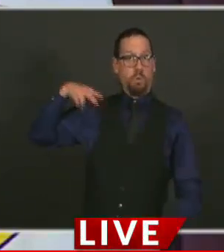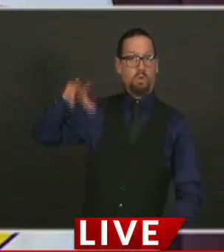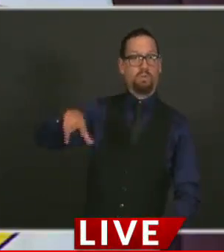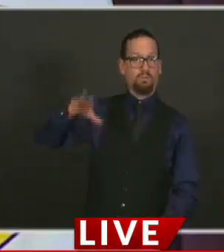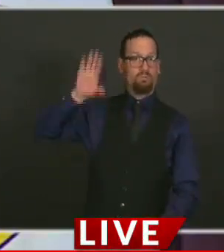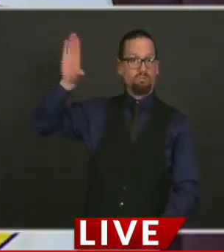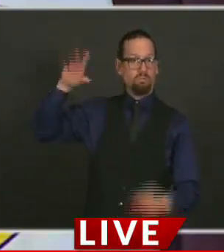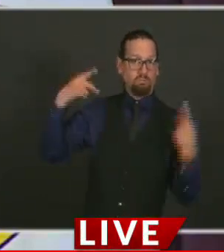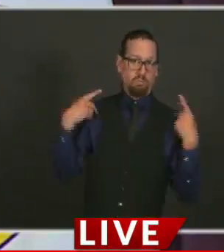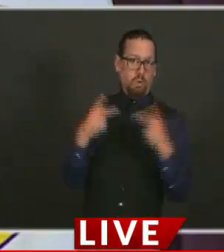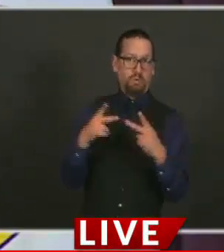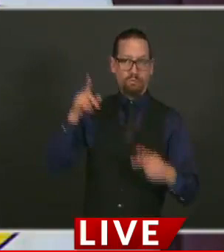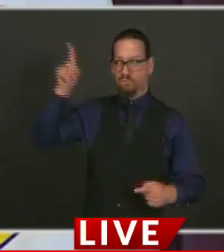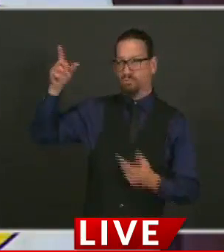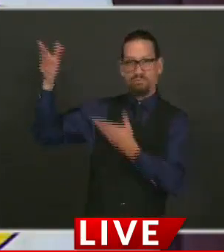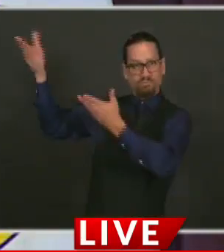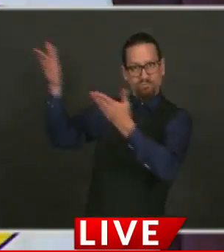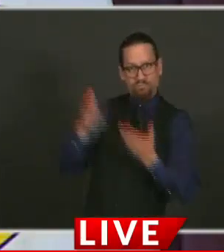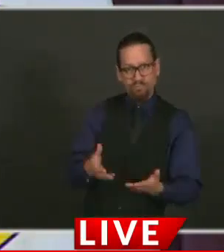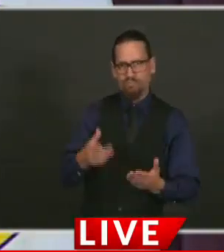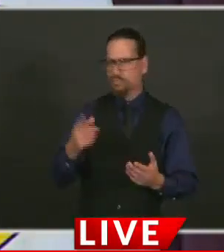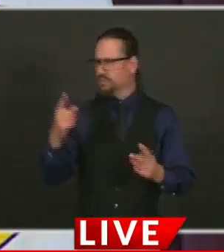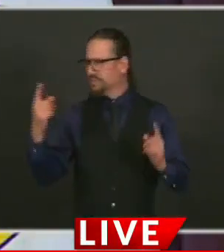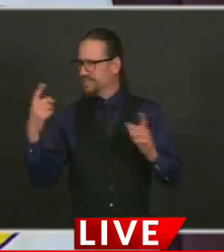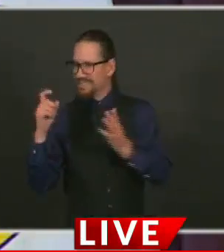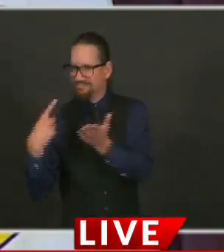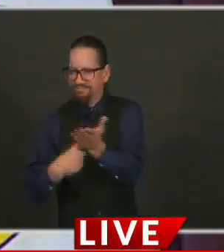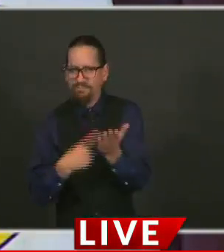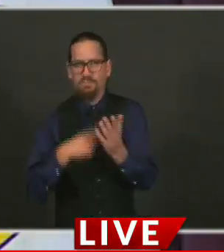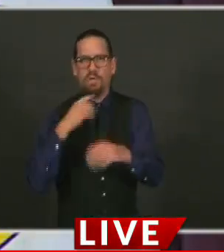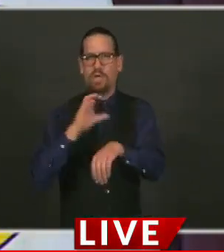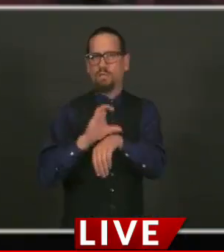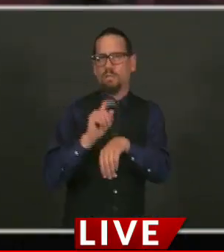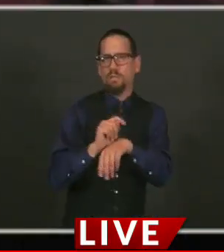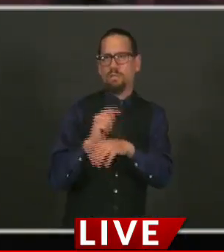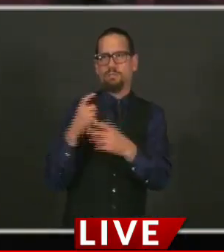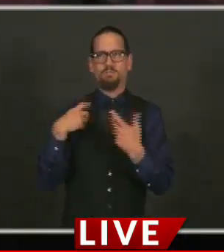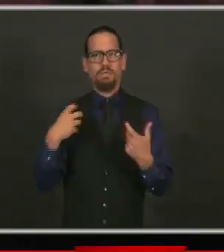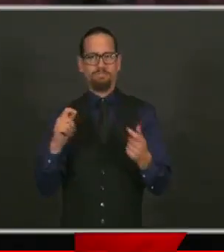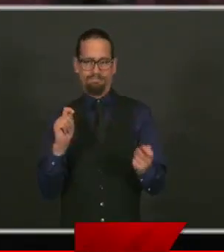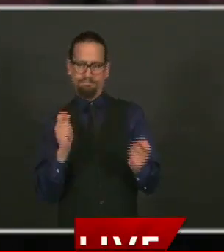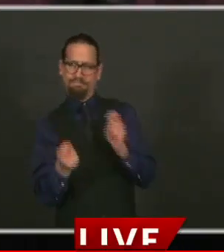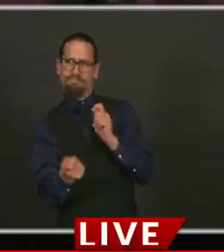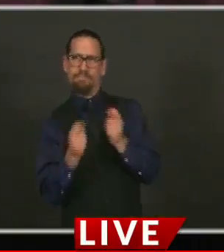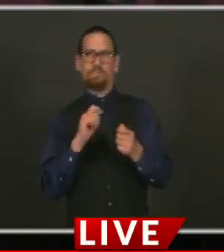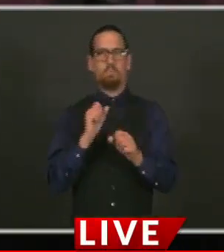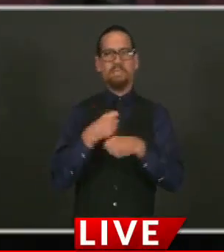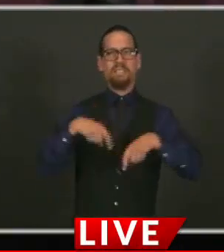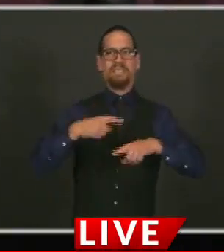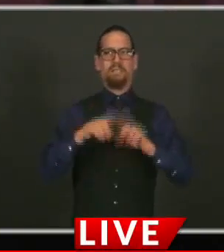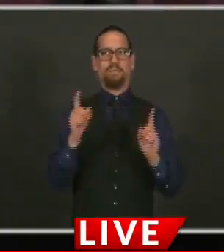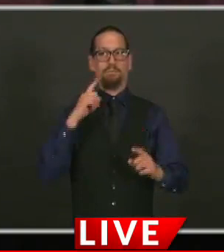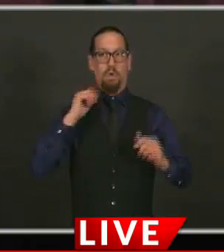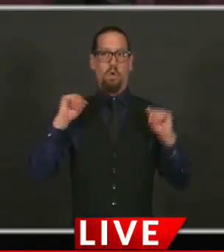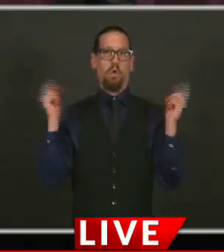PORTUGAL COME SPEAK WITH US SO THAT WE COULD LEARN MORE. WE HAVE BEEN ENGAGING WITH THE COMMUNITY TO DETERMINE WHAT ARE THE STEPS WE CAN TAKE TO MAKE